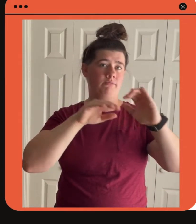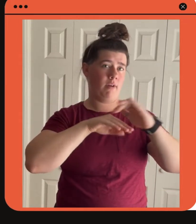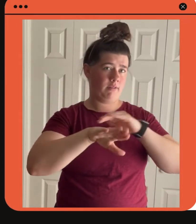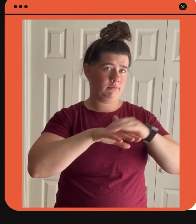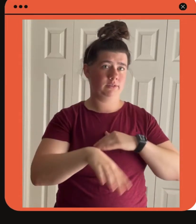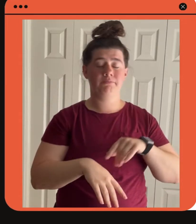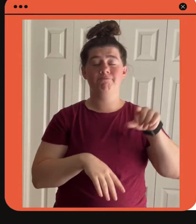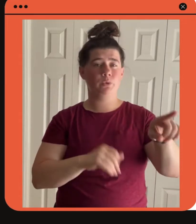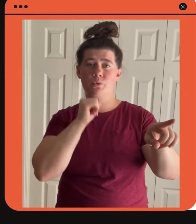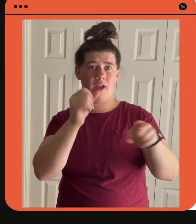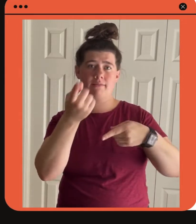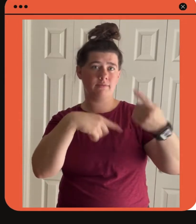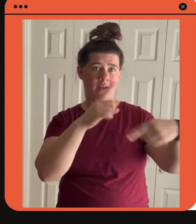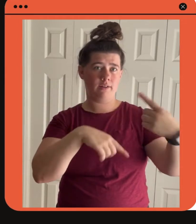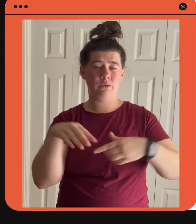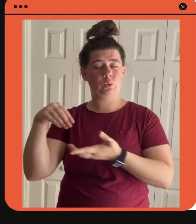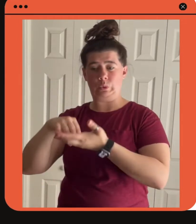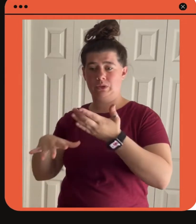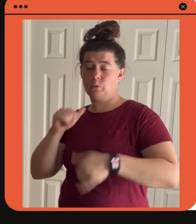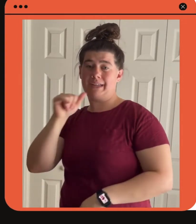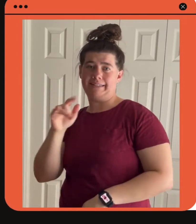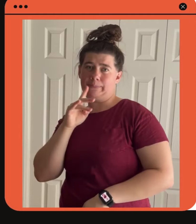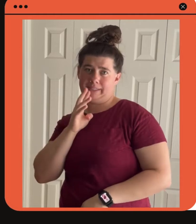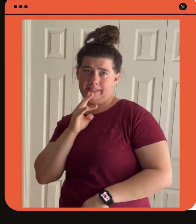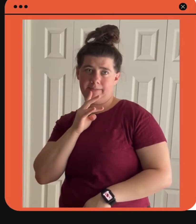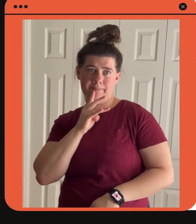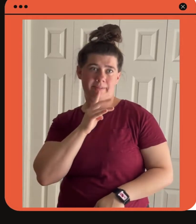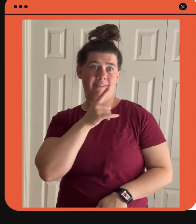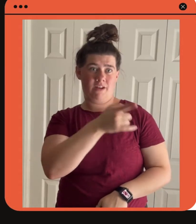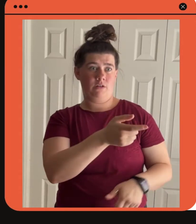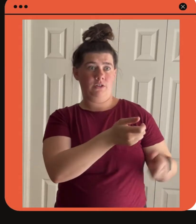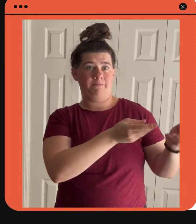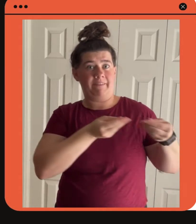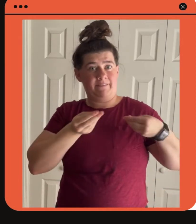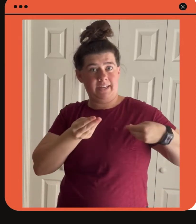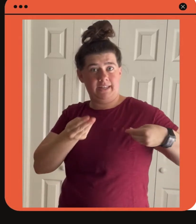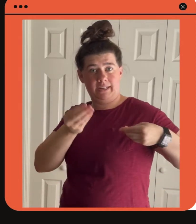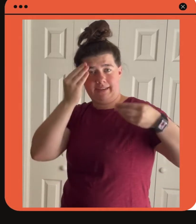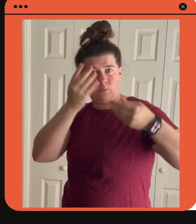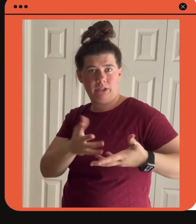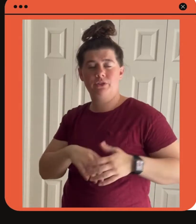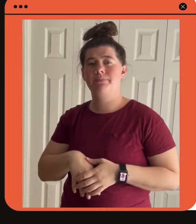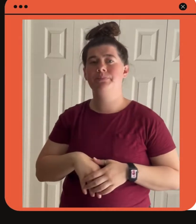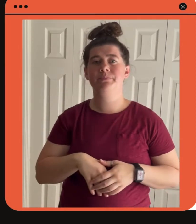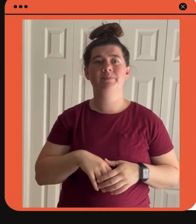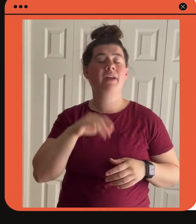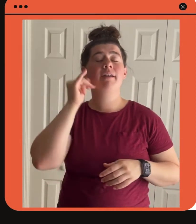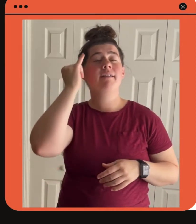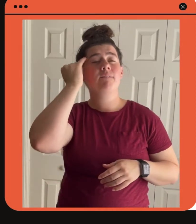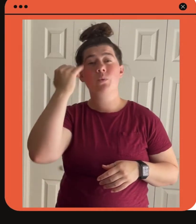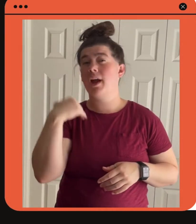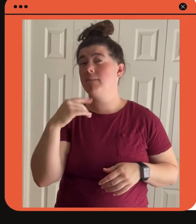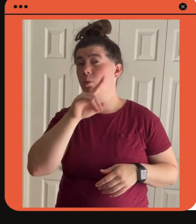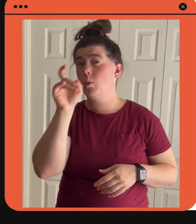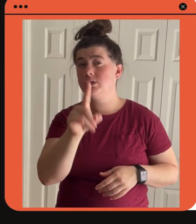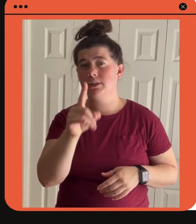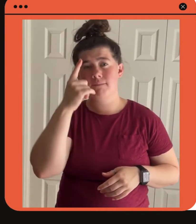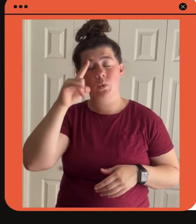is for facilitating communication. You do not sign in the student is not speaking. They are literally there to give information.